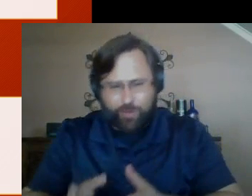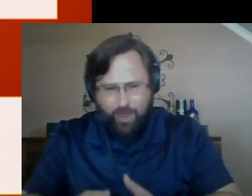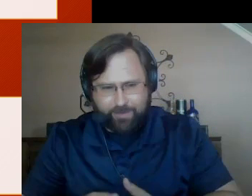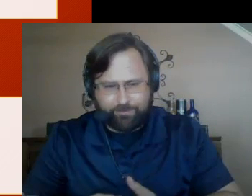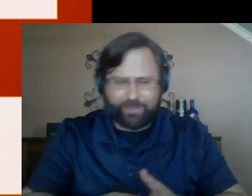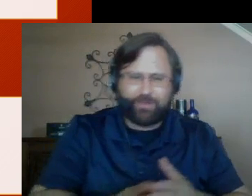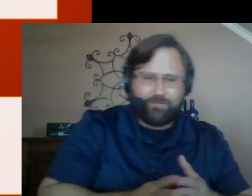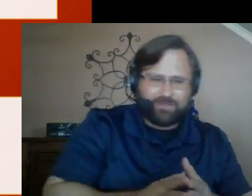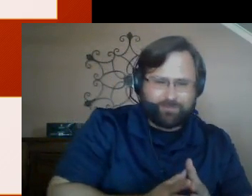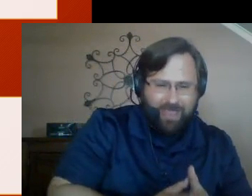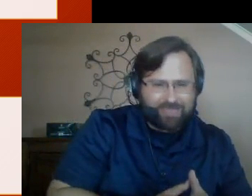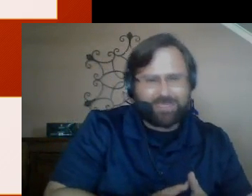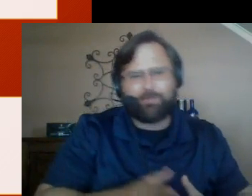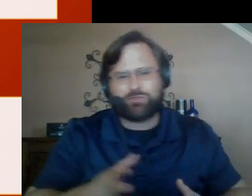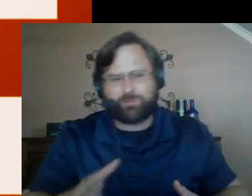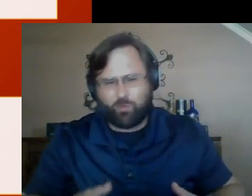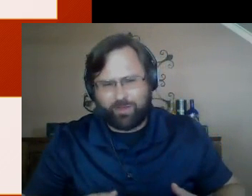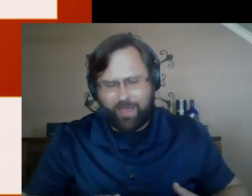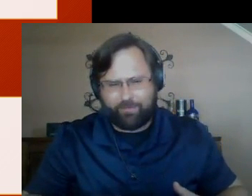not complete but something has happened or something will happen